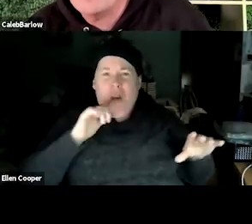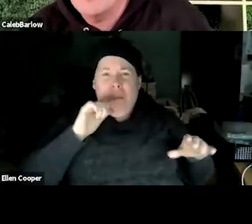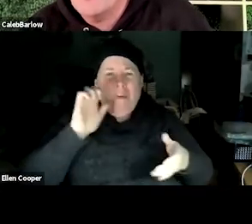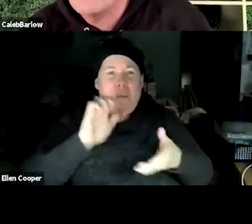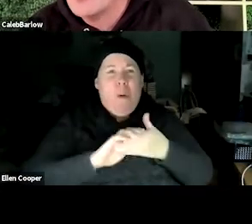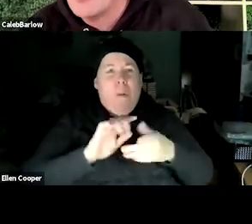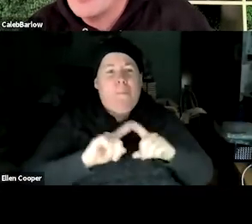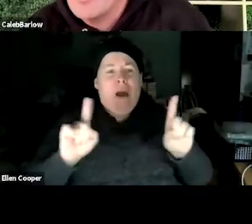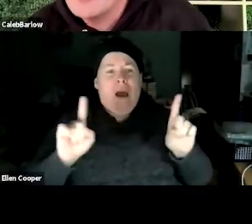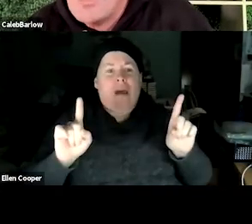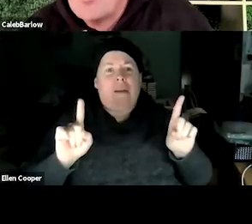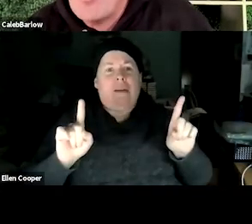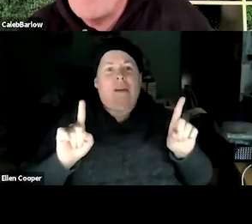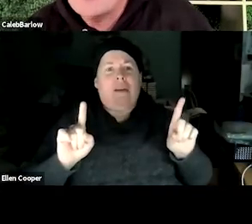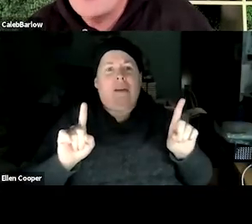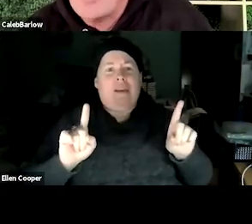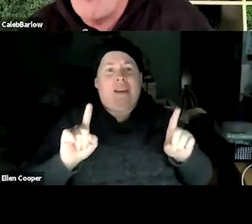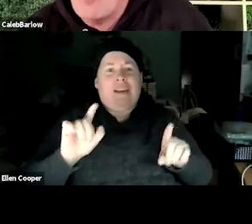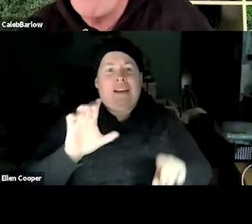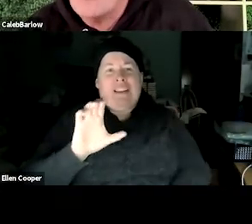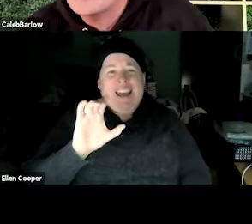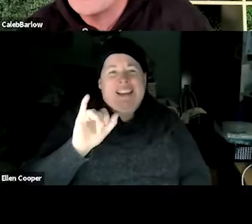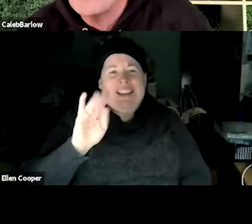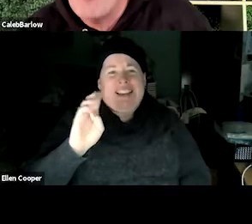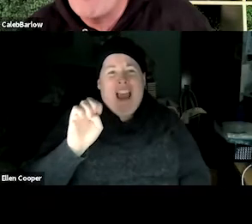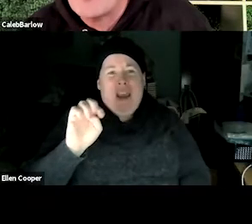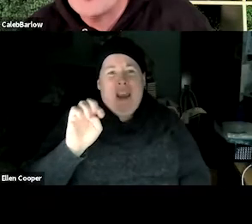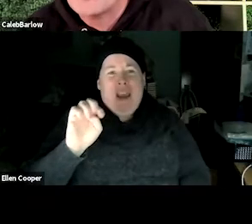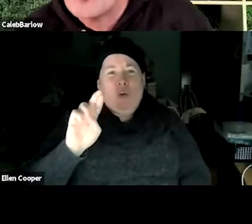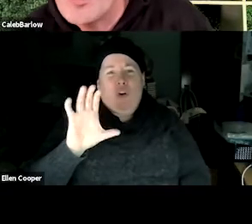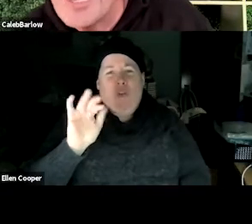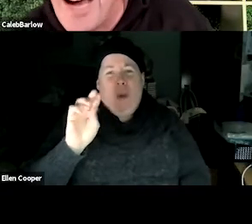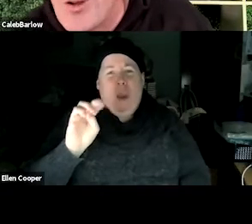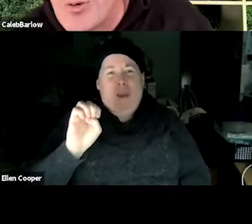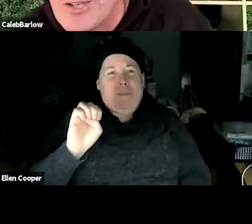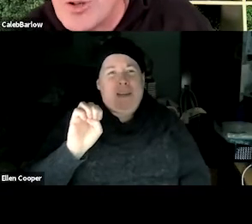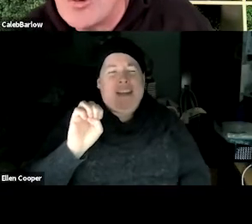you know cybercrime is now like a 1.2 $1.3 trillion industry.